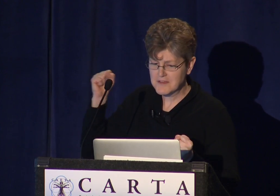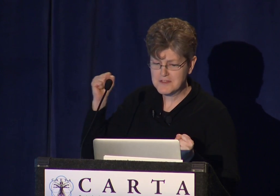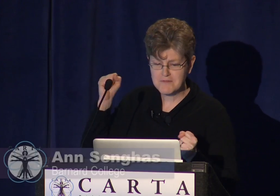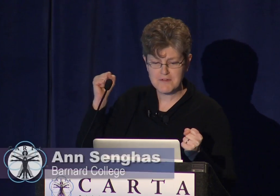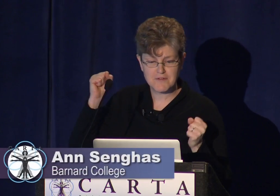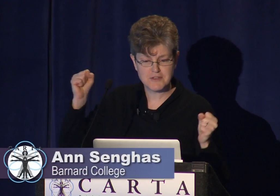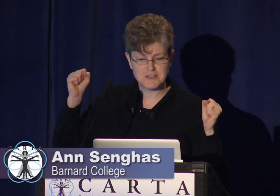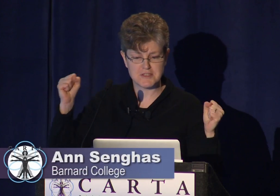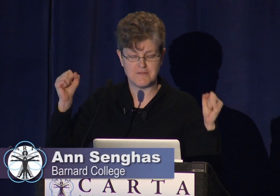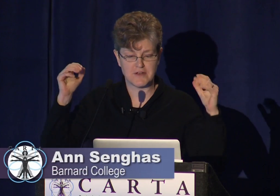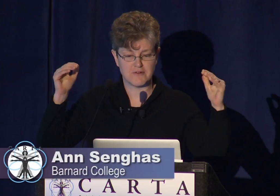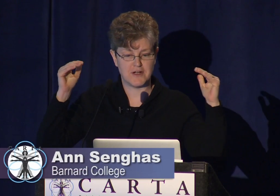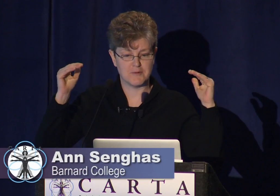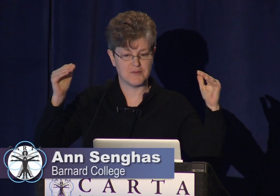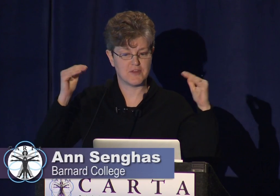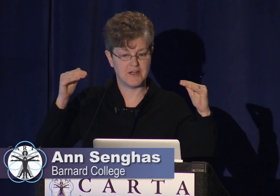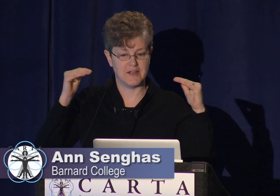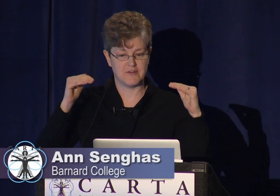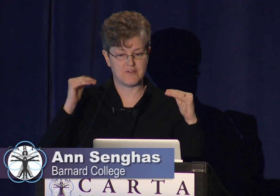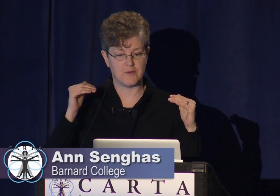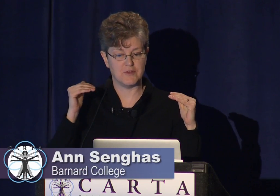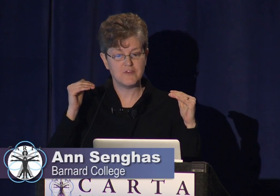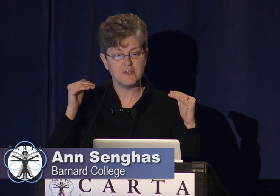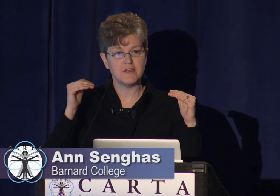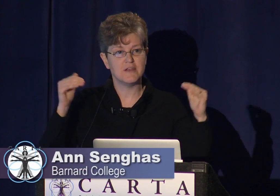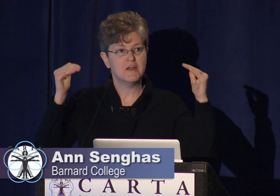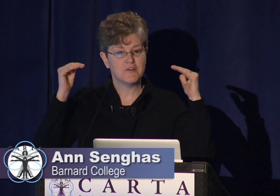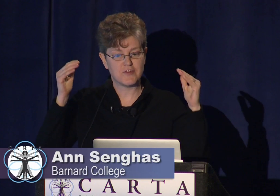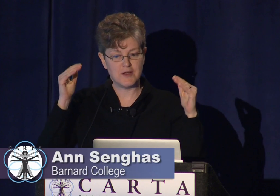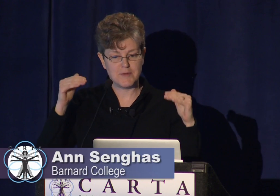Now, the different versions of Nicaraguan sign language that we see signed by